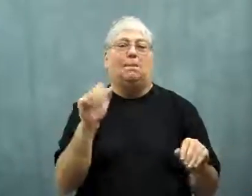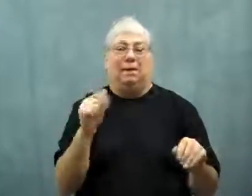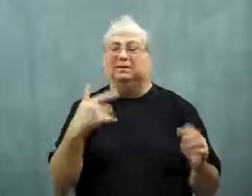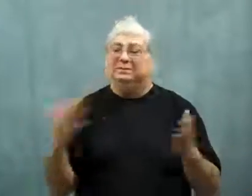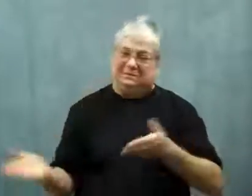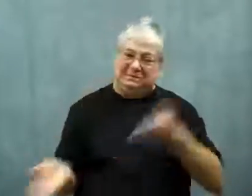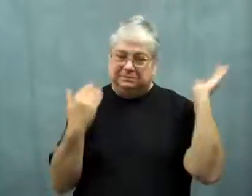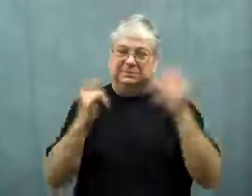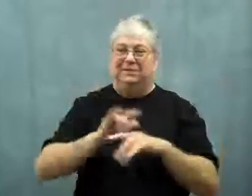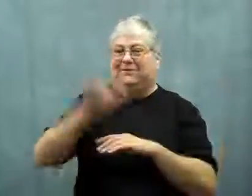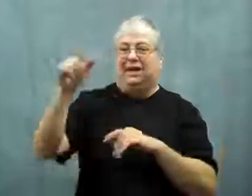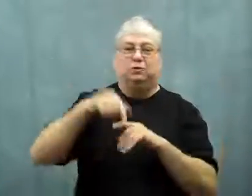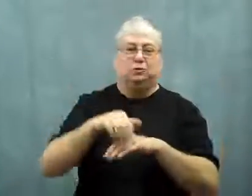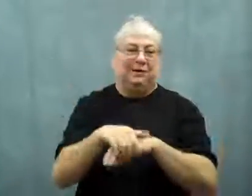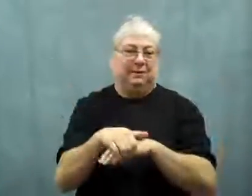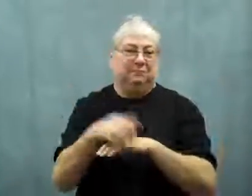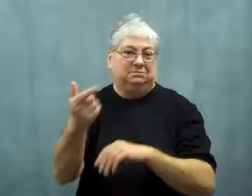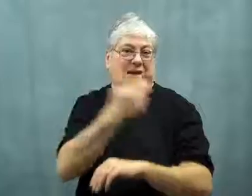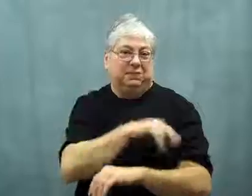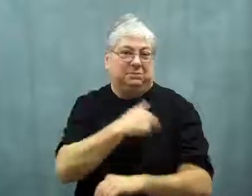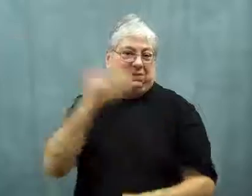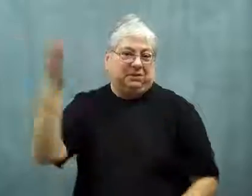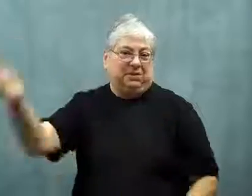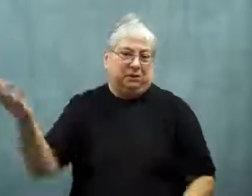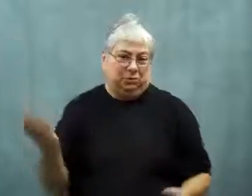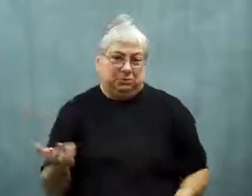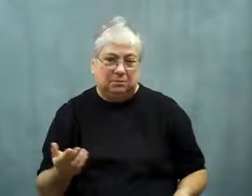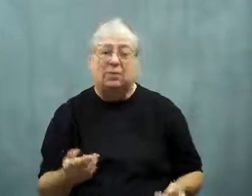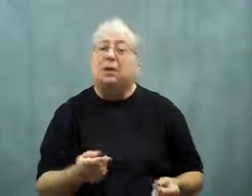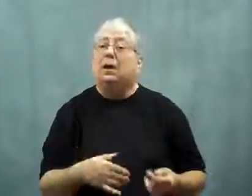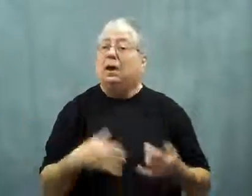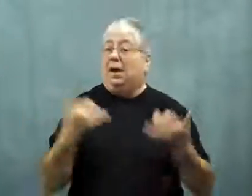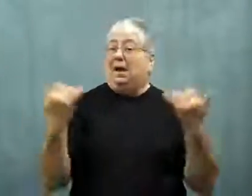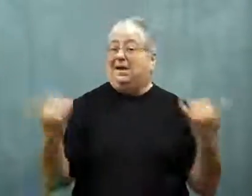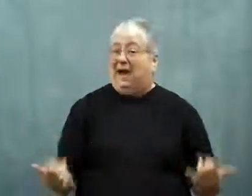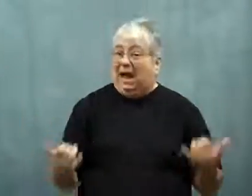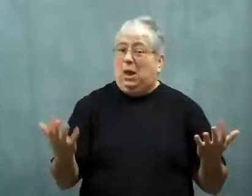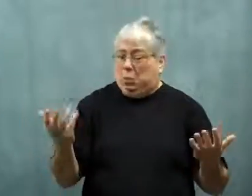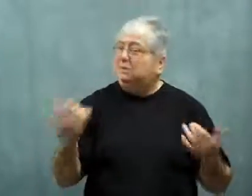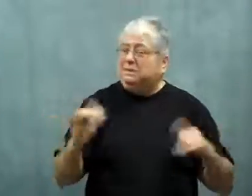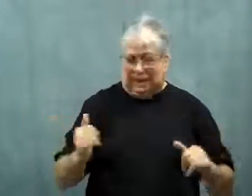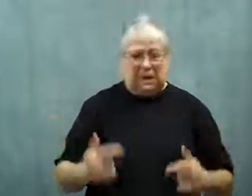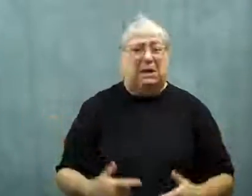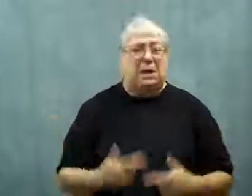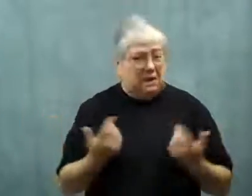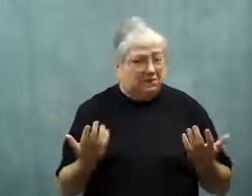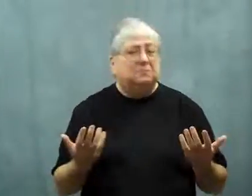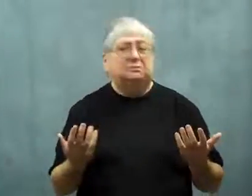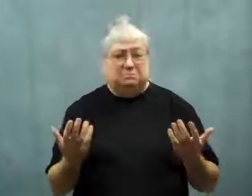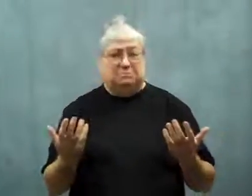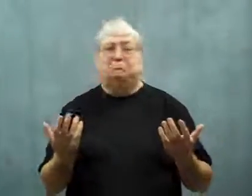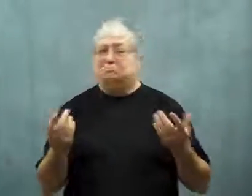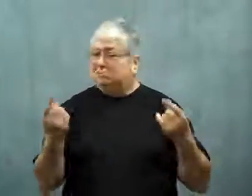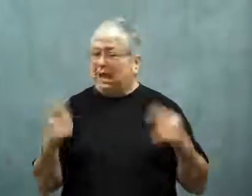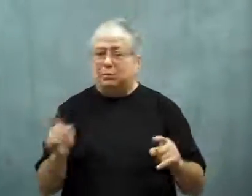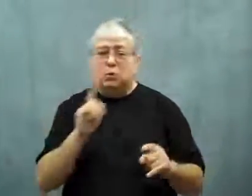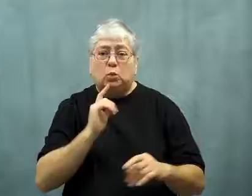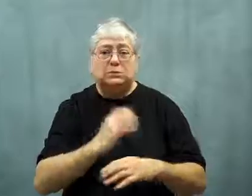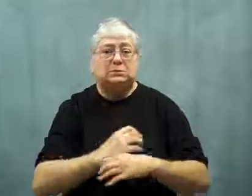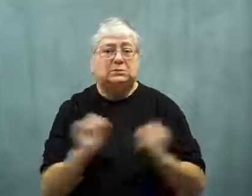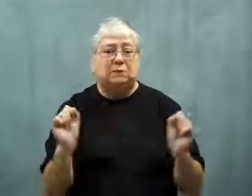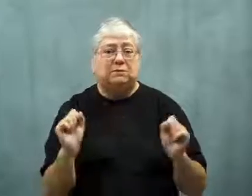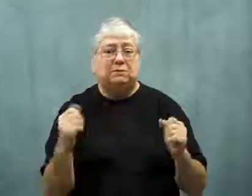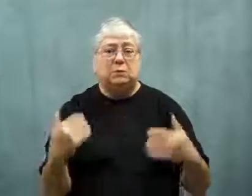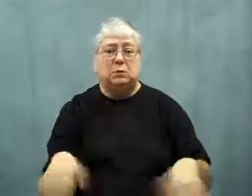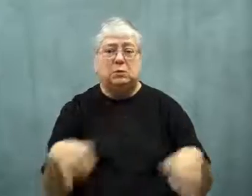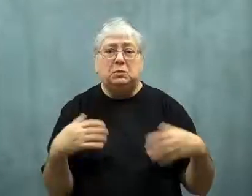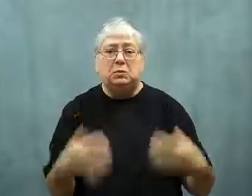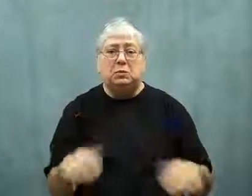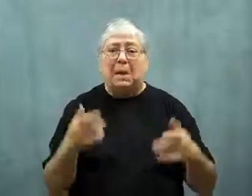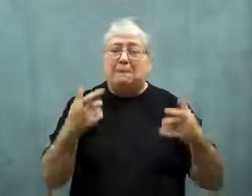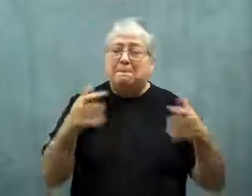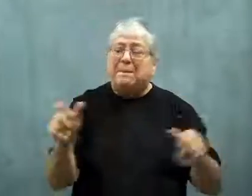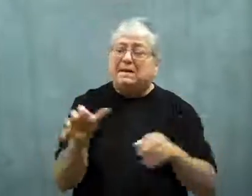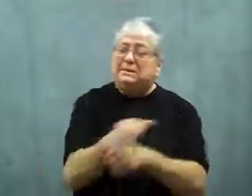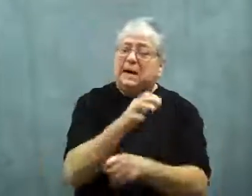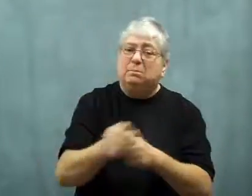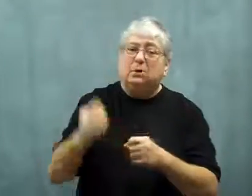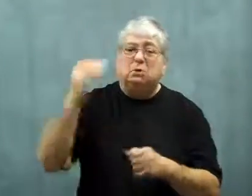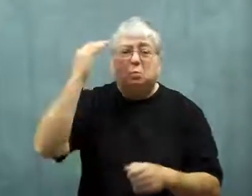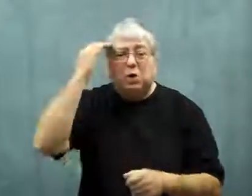and flown to a hospital in England.